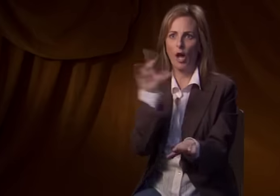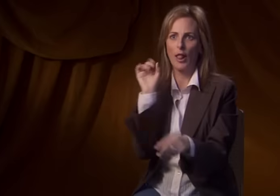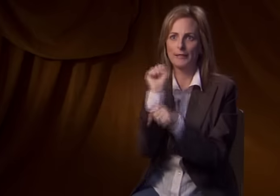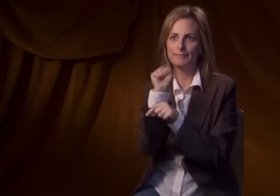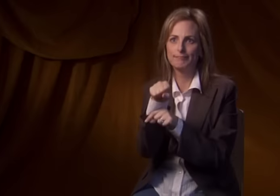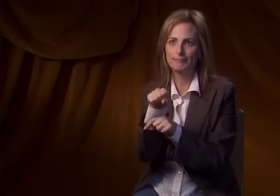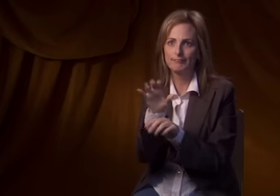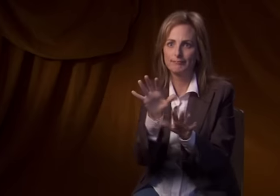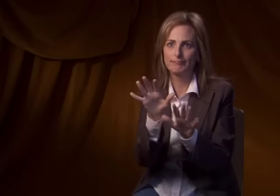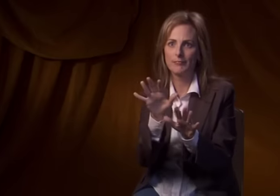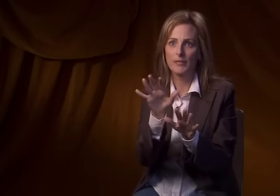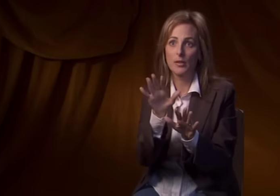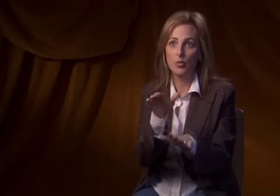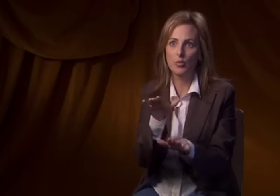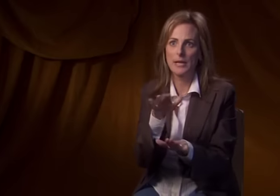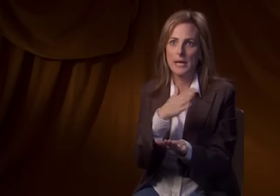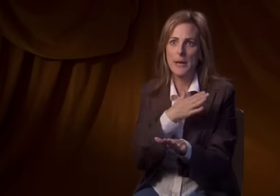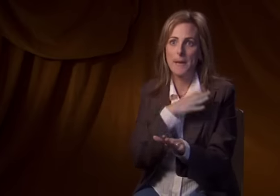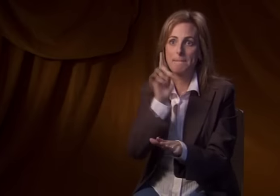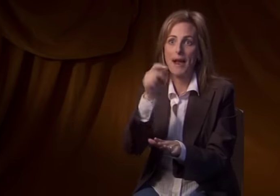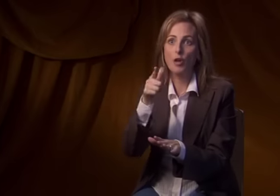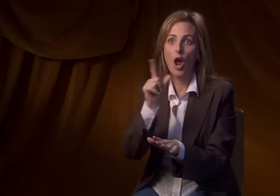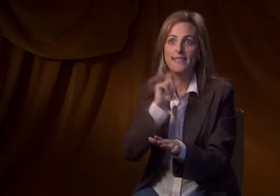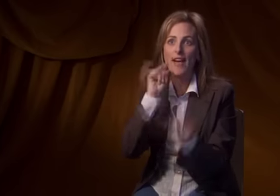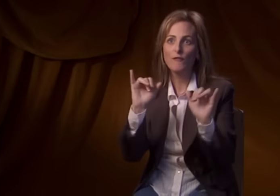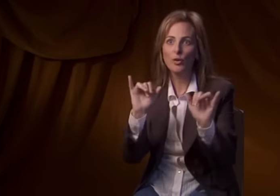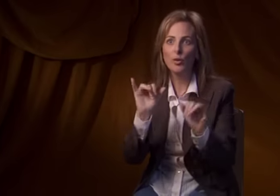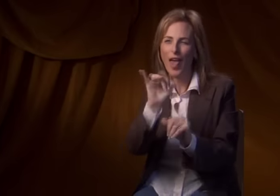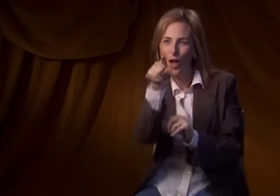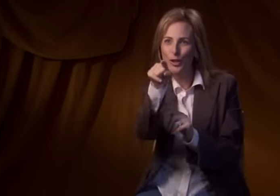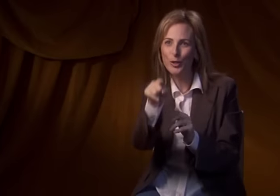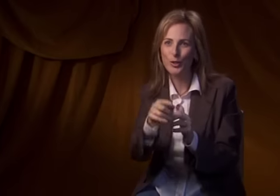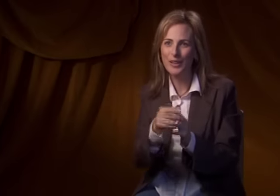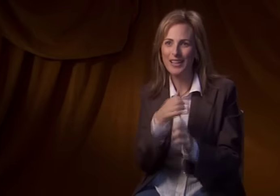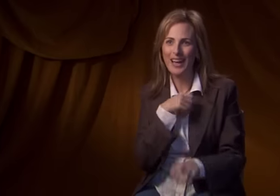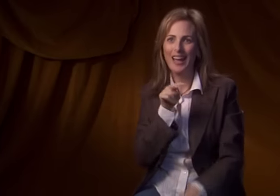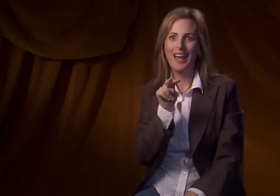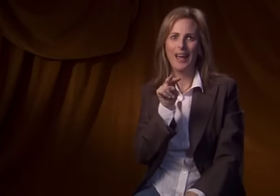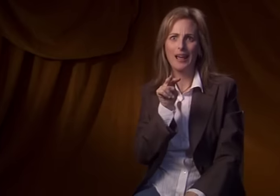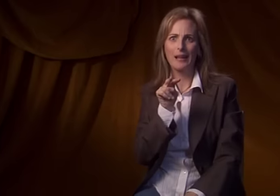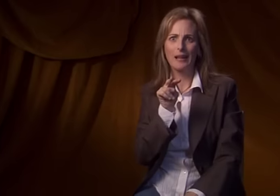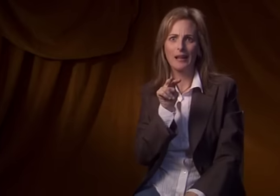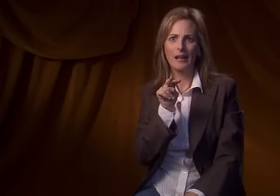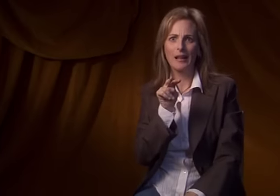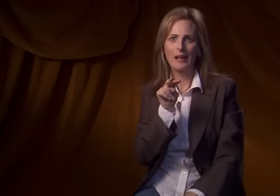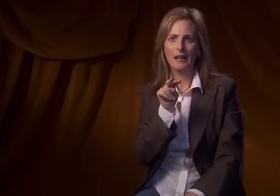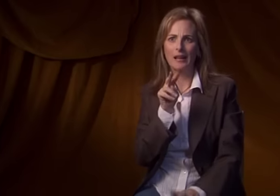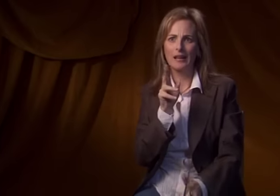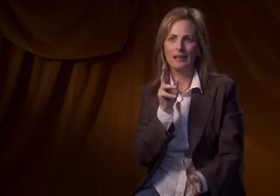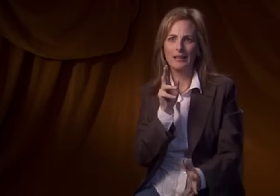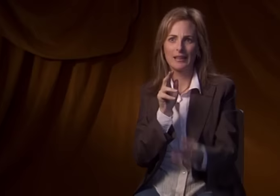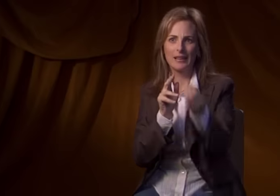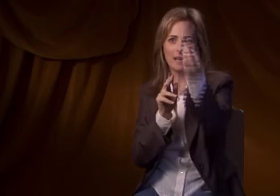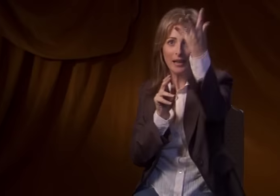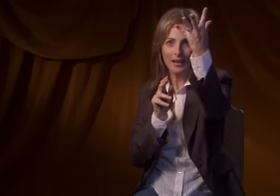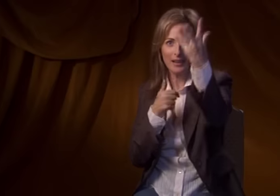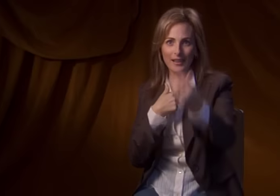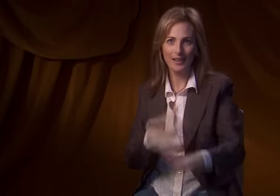the interviewer needed my attention and she said, "Marlee, my dog is deaf like you." And the next thing I know